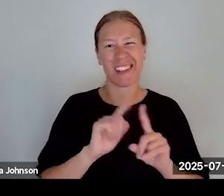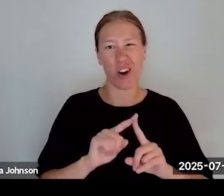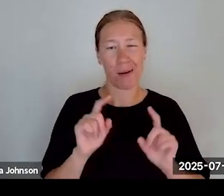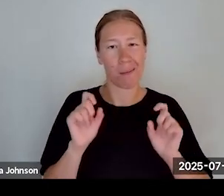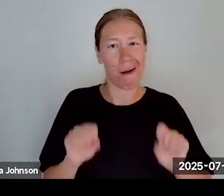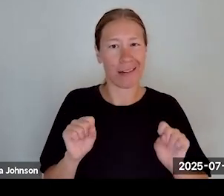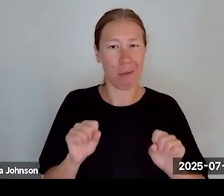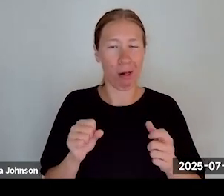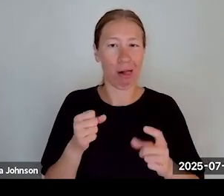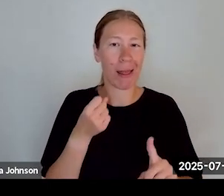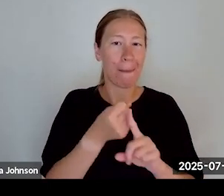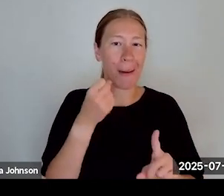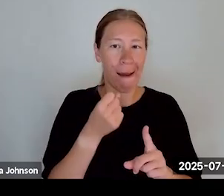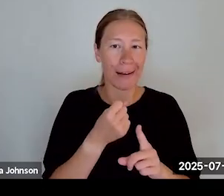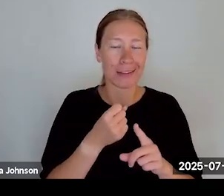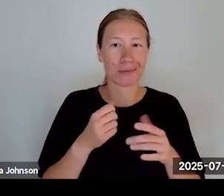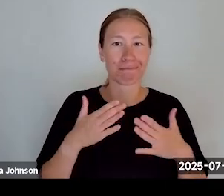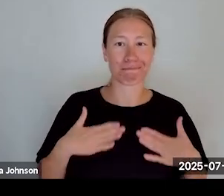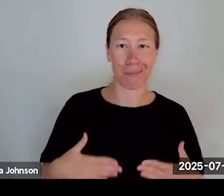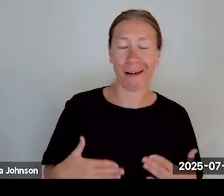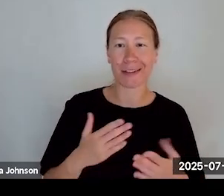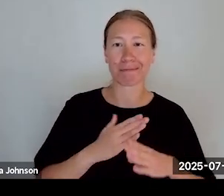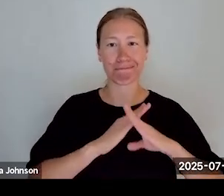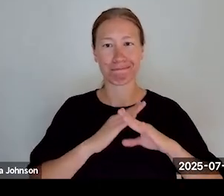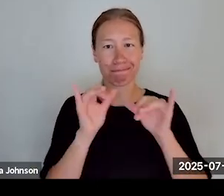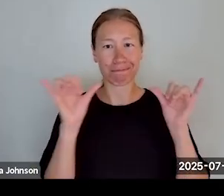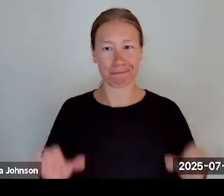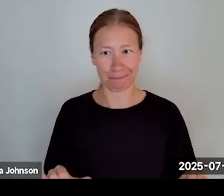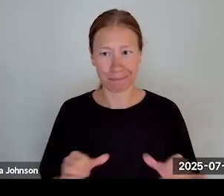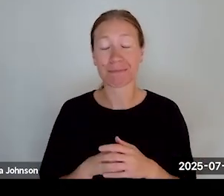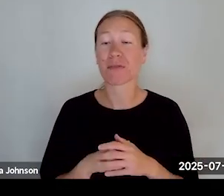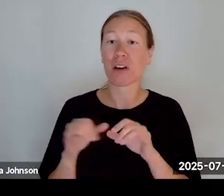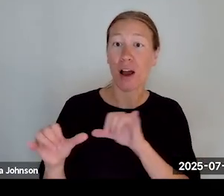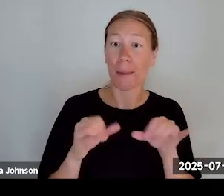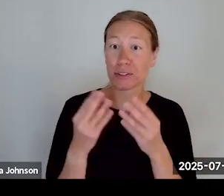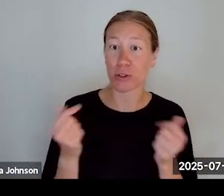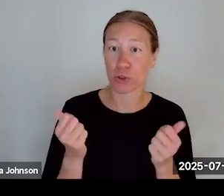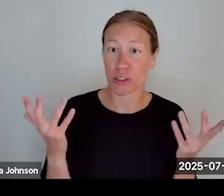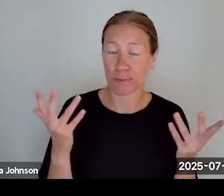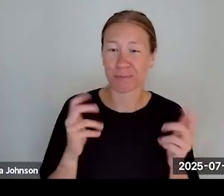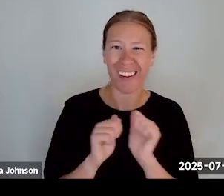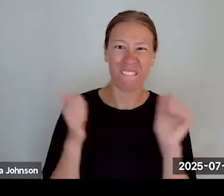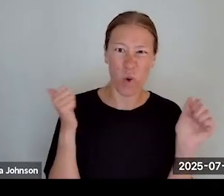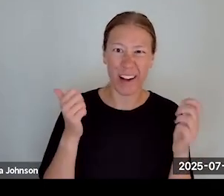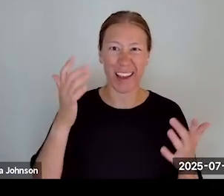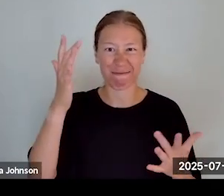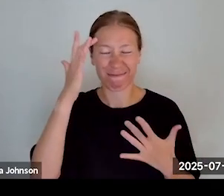so accommodation options are varied. Some of the most common solutions are avoiding infectious agents and chemicals